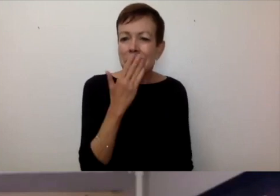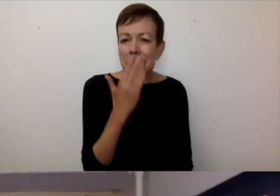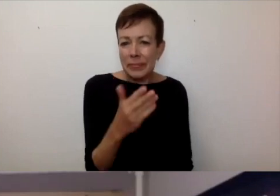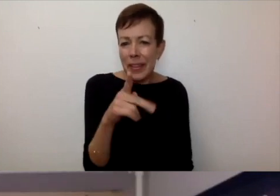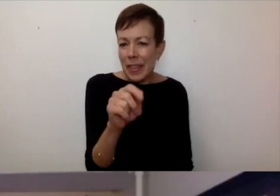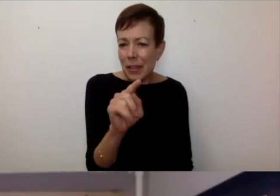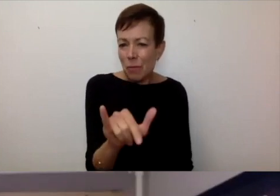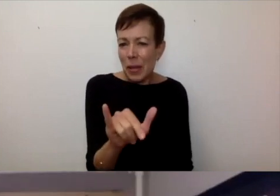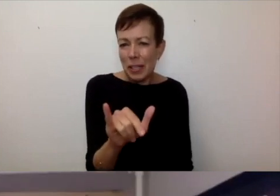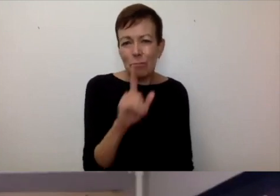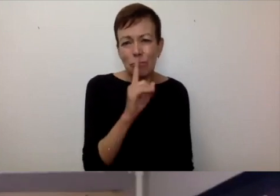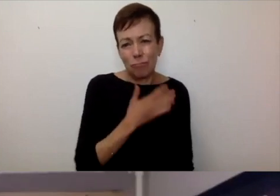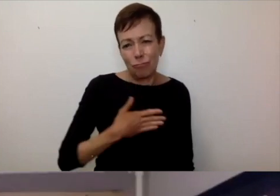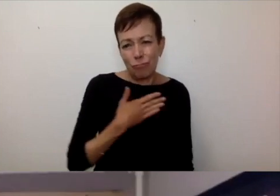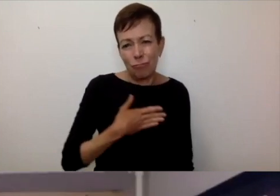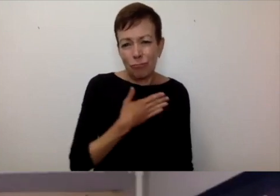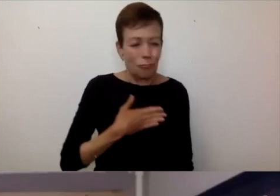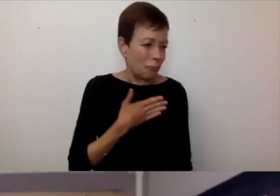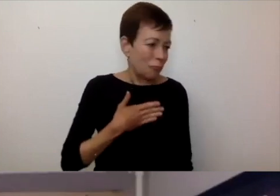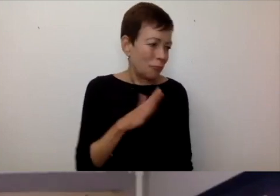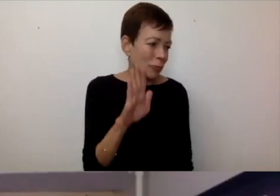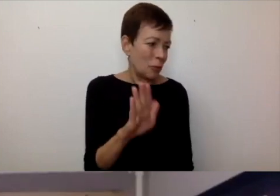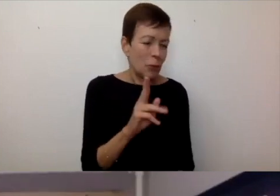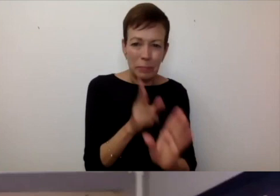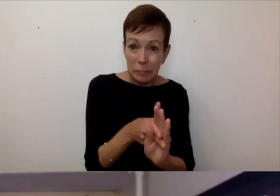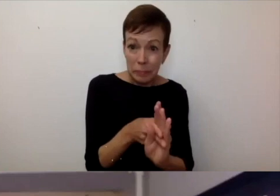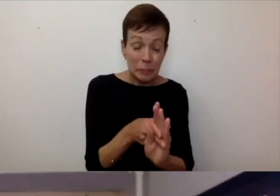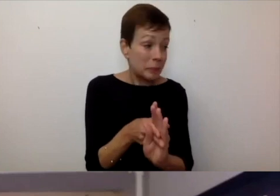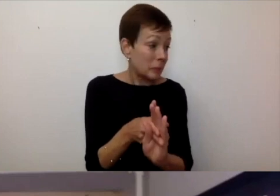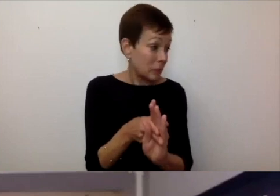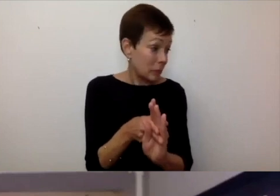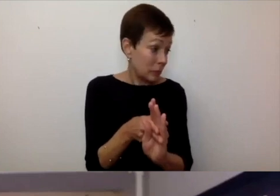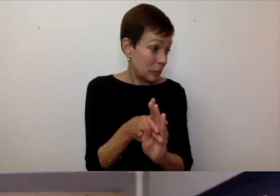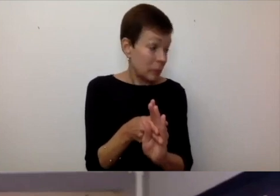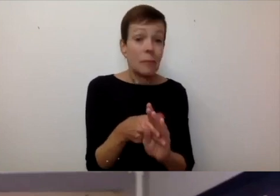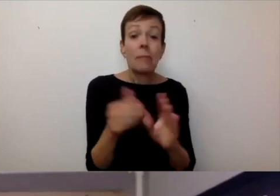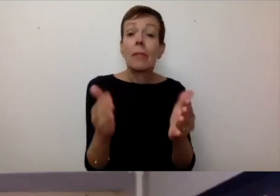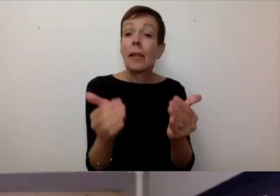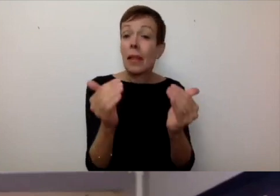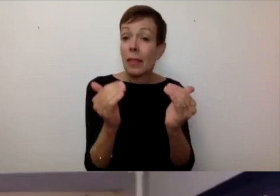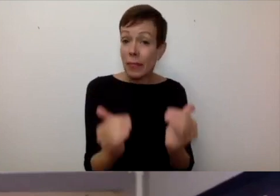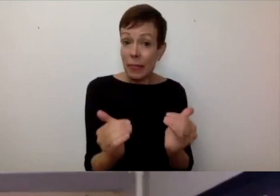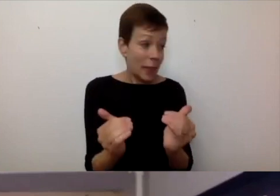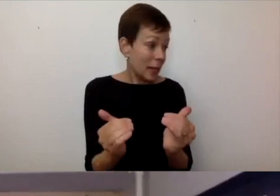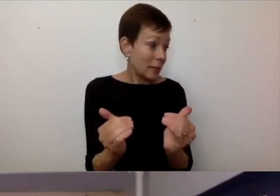our our next guest i'd like to introduce jd uh jd is an established